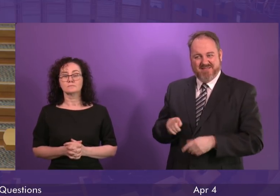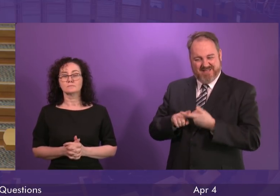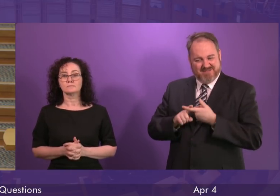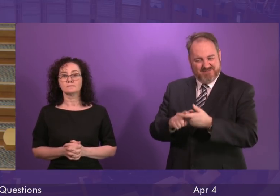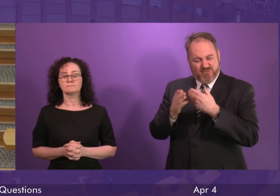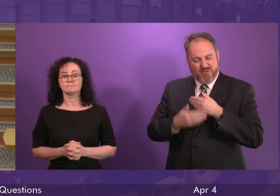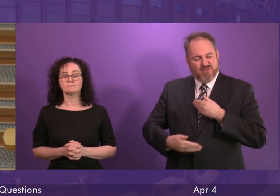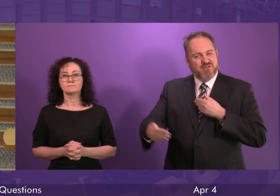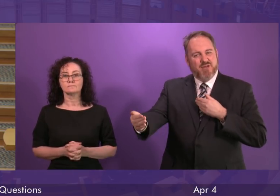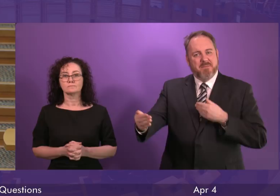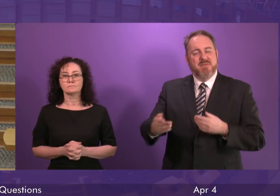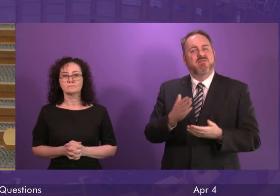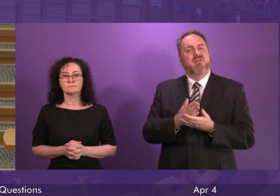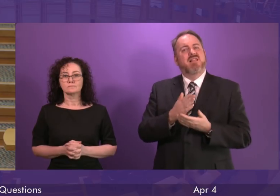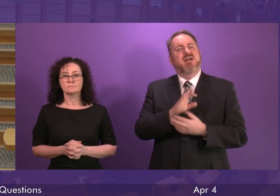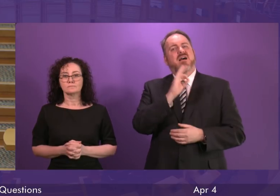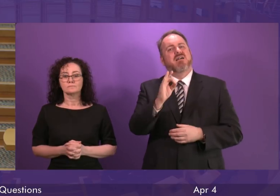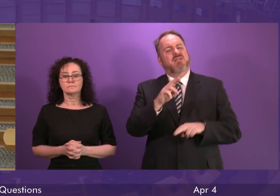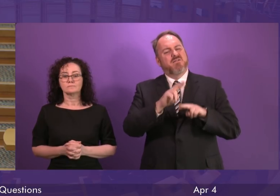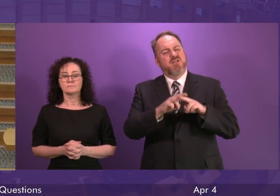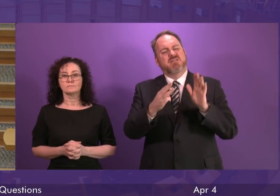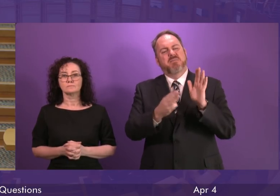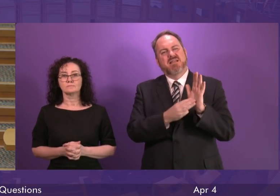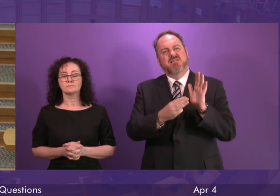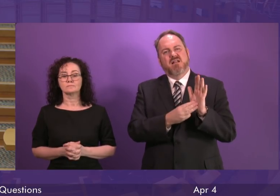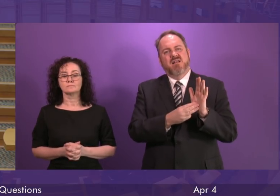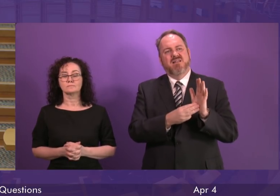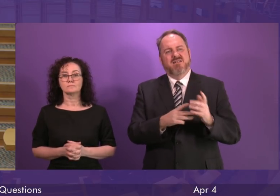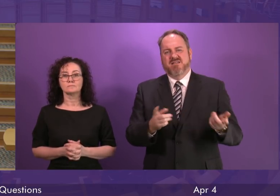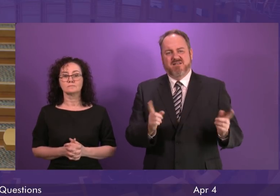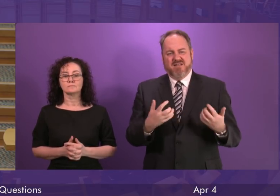I ask the First minister to focus on what can be done immediately to deal with the scandal.